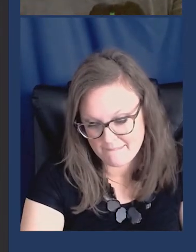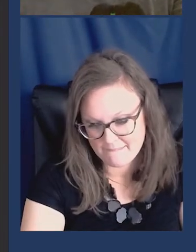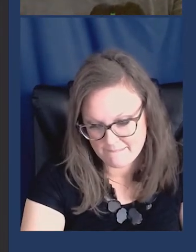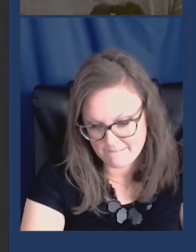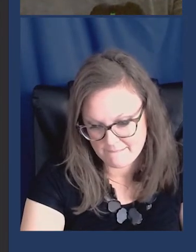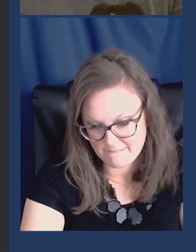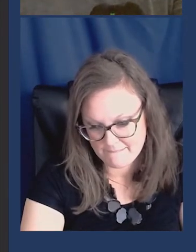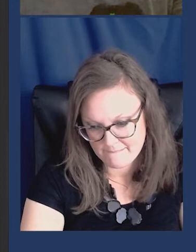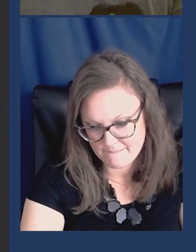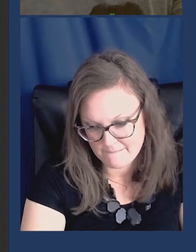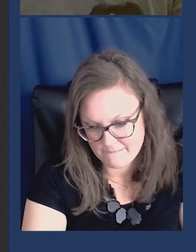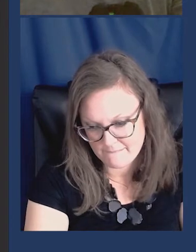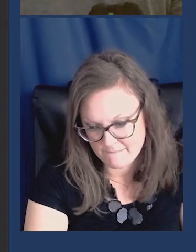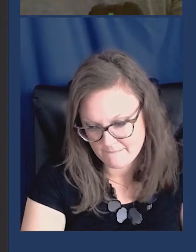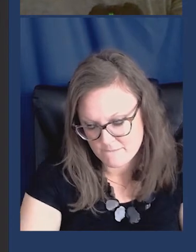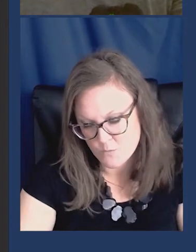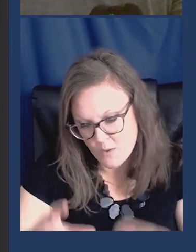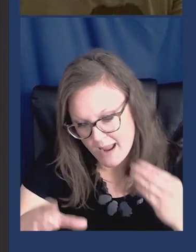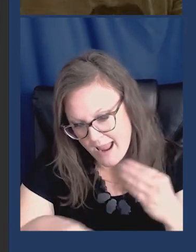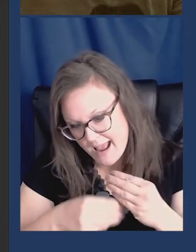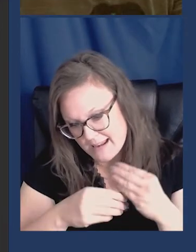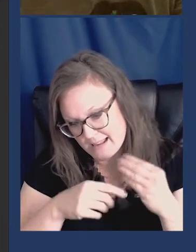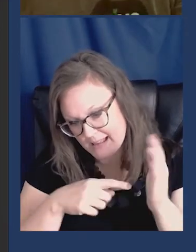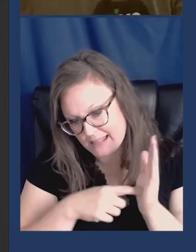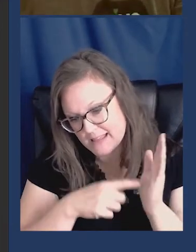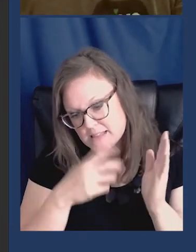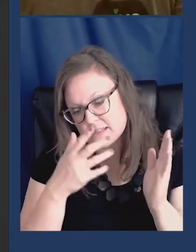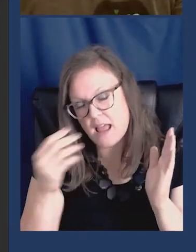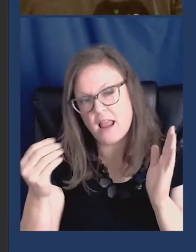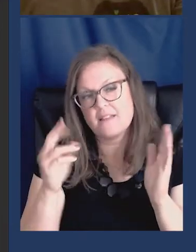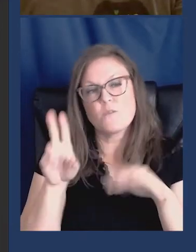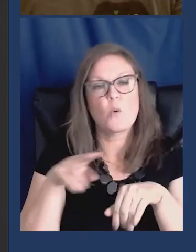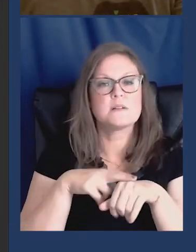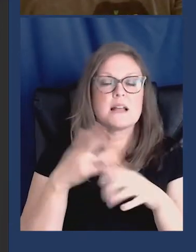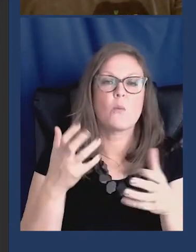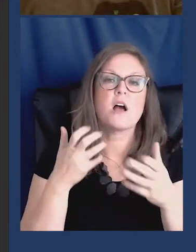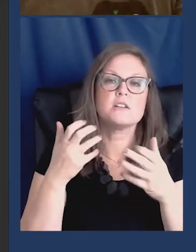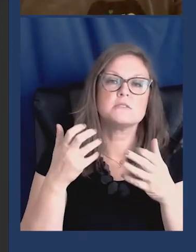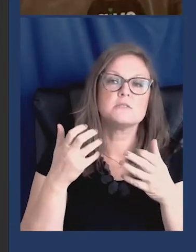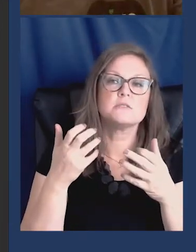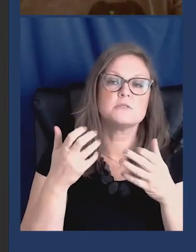Oh, and I want to add a couple of...a couple of handlers, a couple of handlers